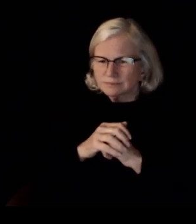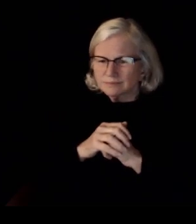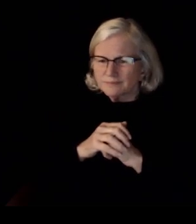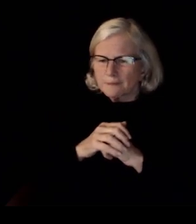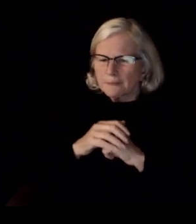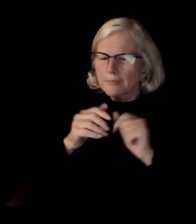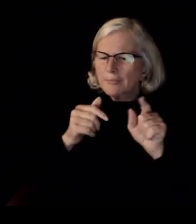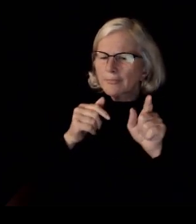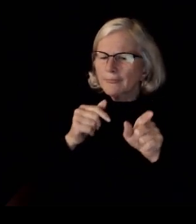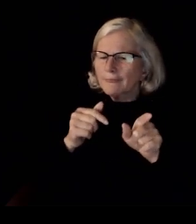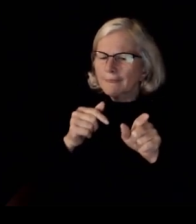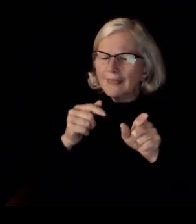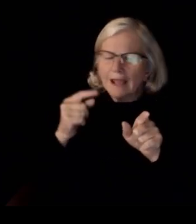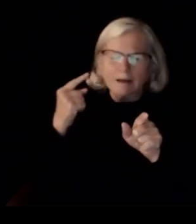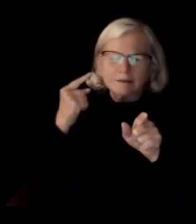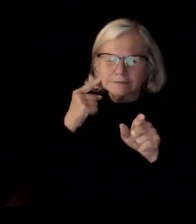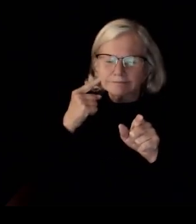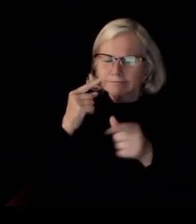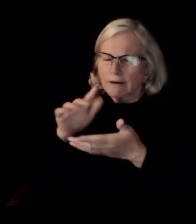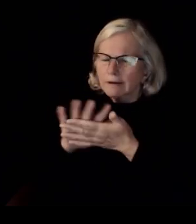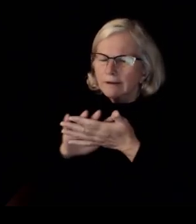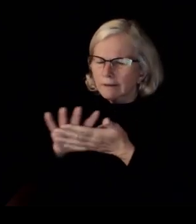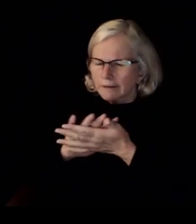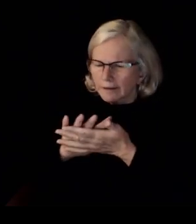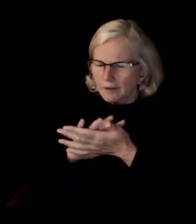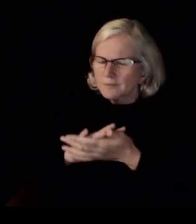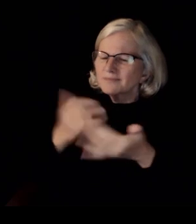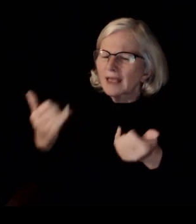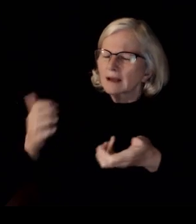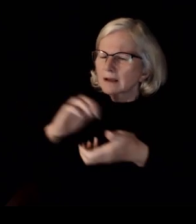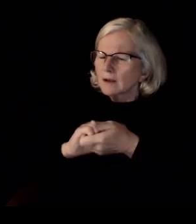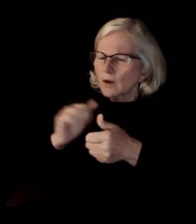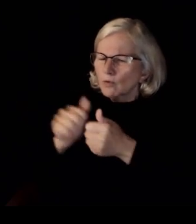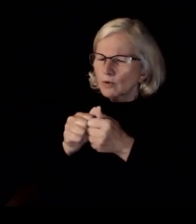they're unsuccessful there and have only a four to seven day supply of inventory then